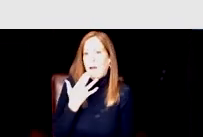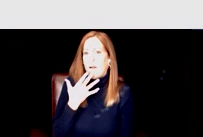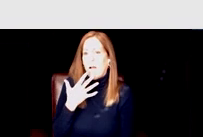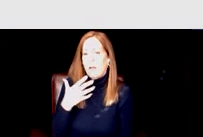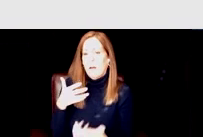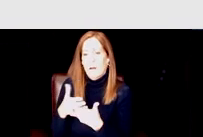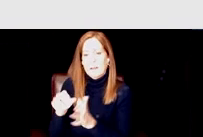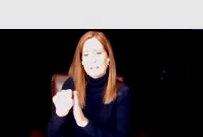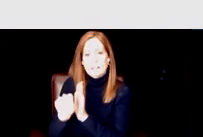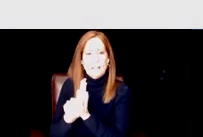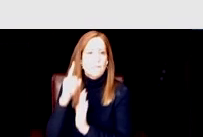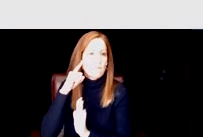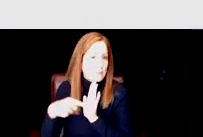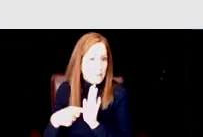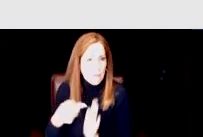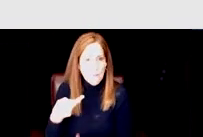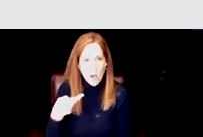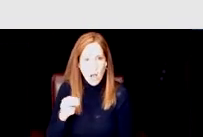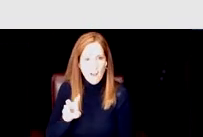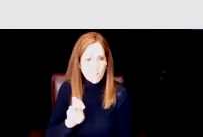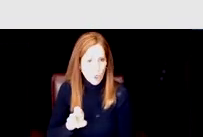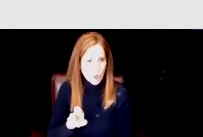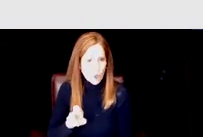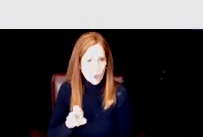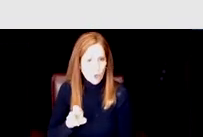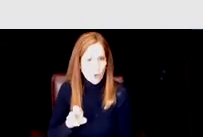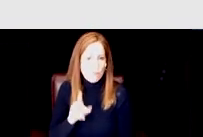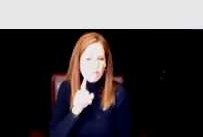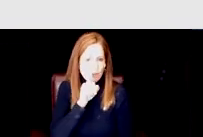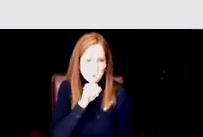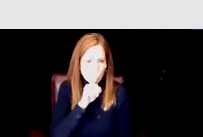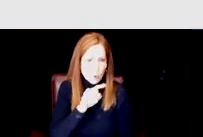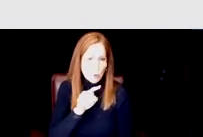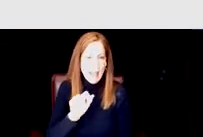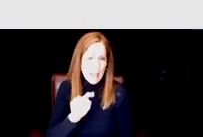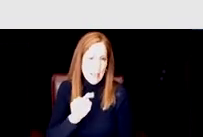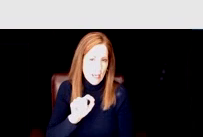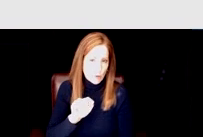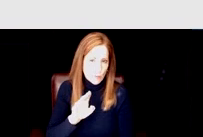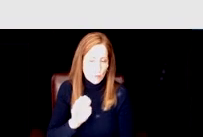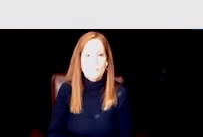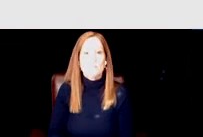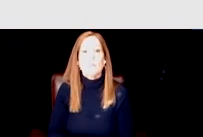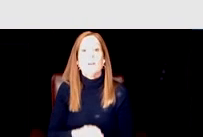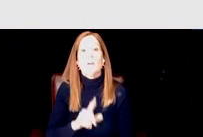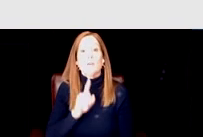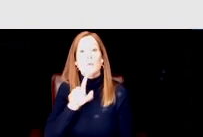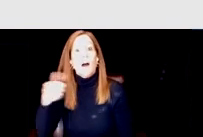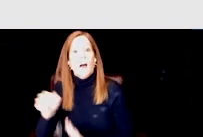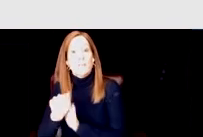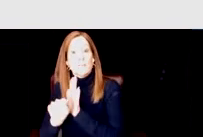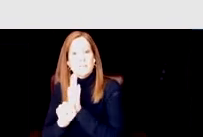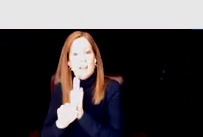for example, the "hover" pseudo attribute, to other states such as "active" and "focus"